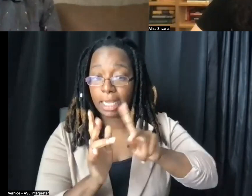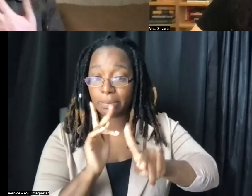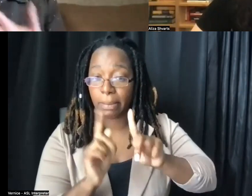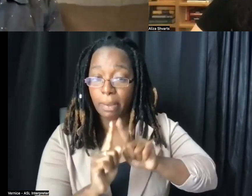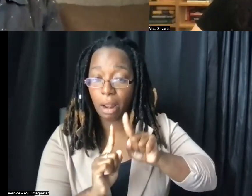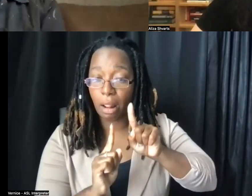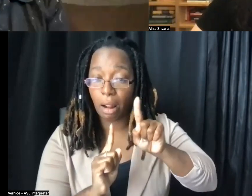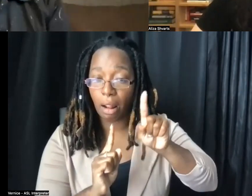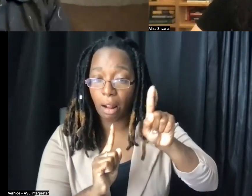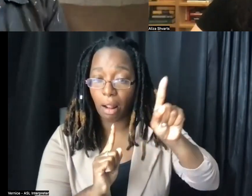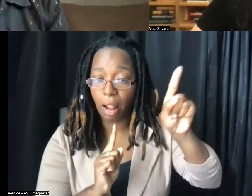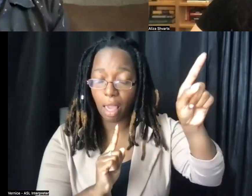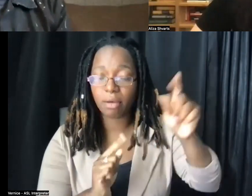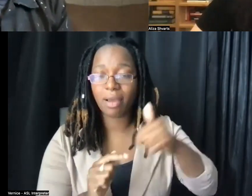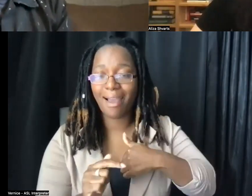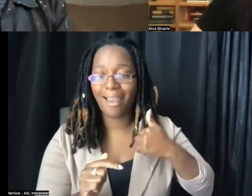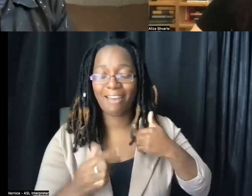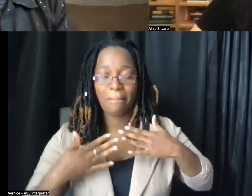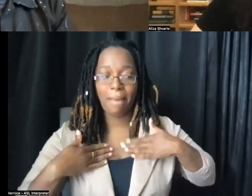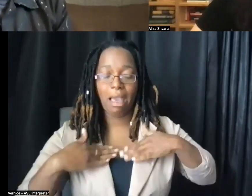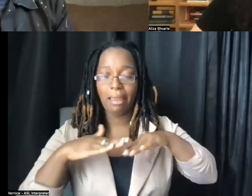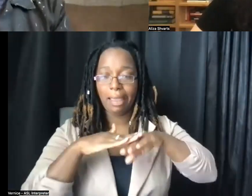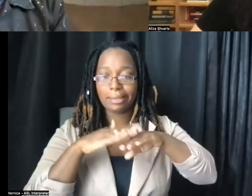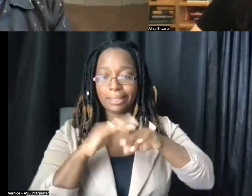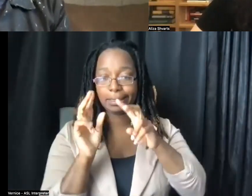that is hard for me to reckon nice people from a